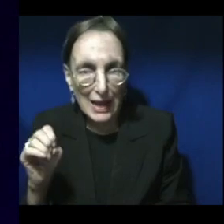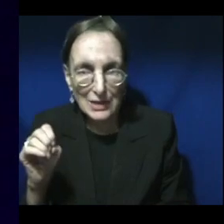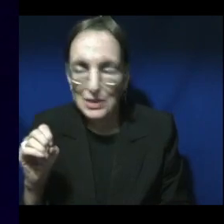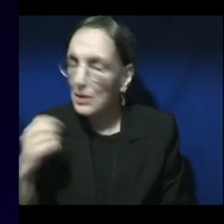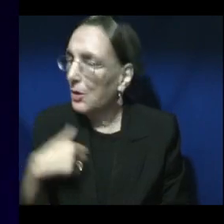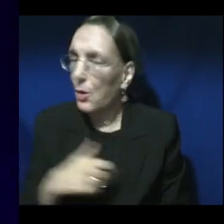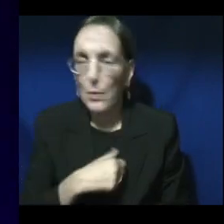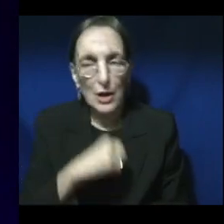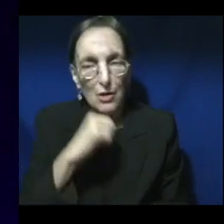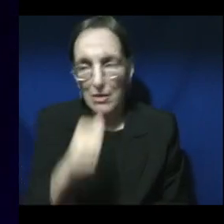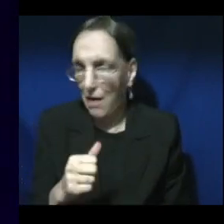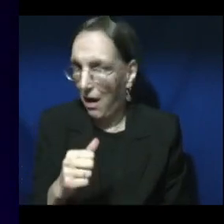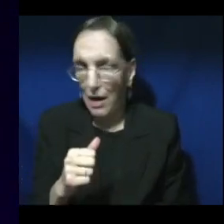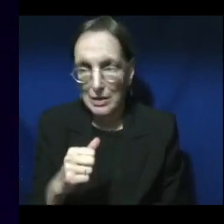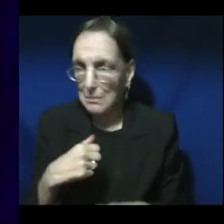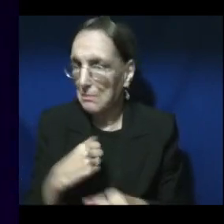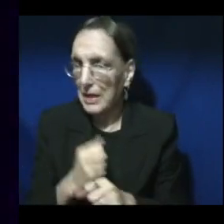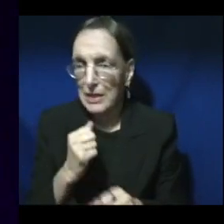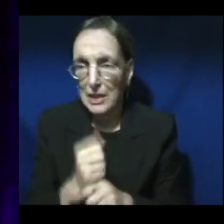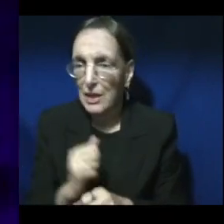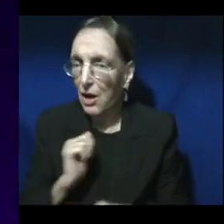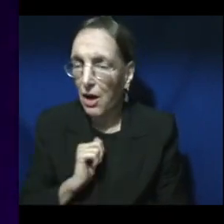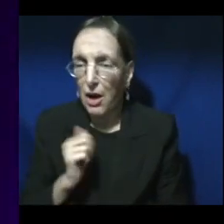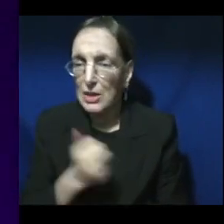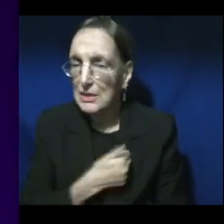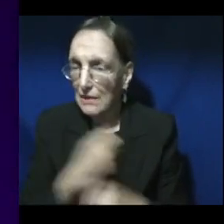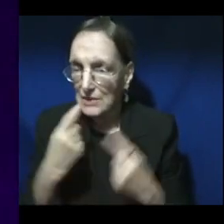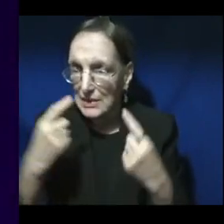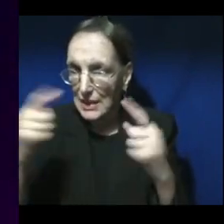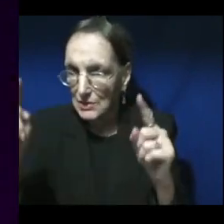to do about it. And so let me say a few things. First, I’ll come out strong, since hedging is bad,